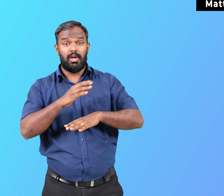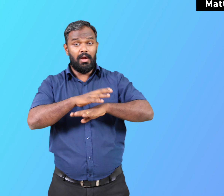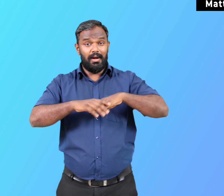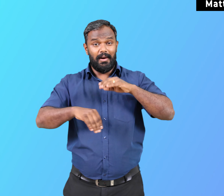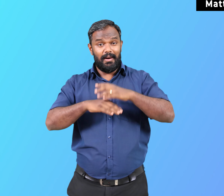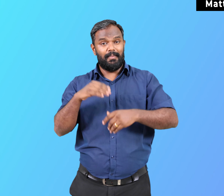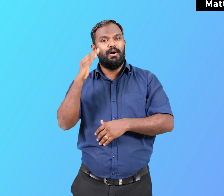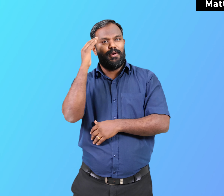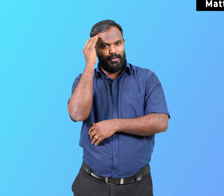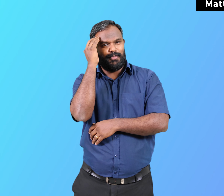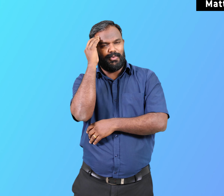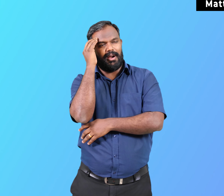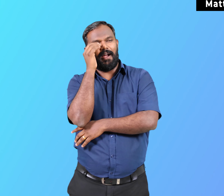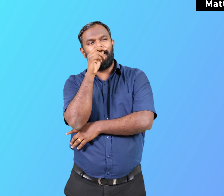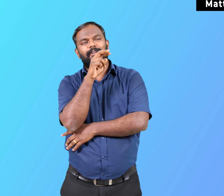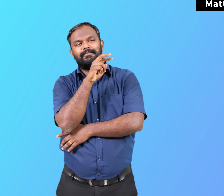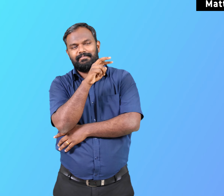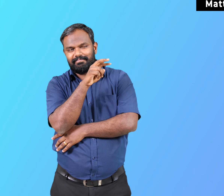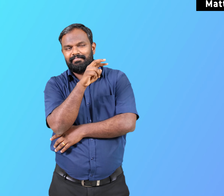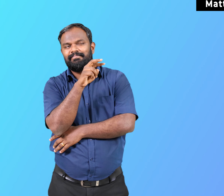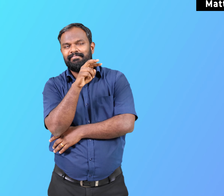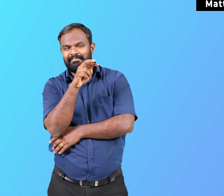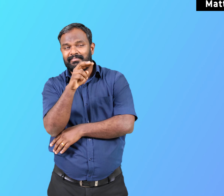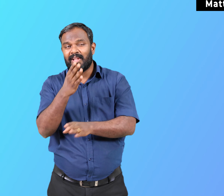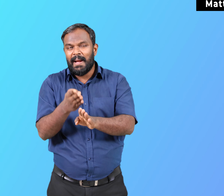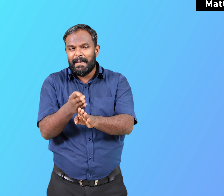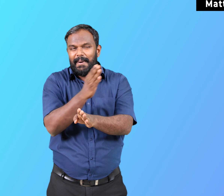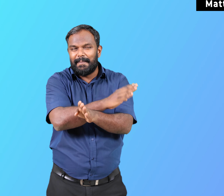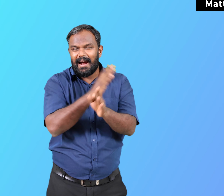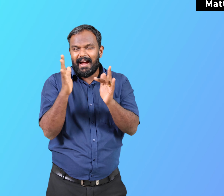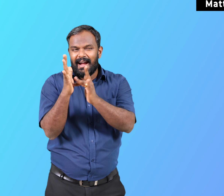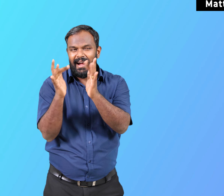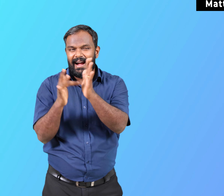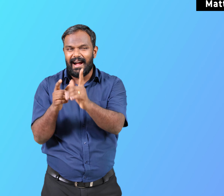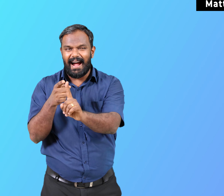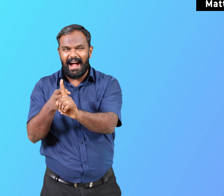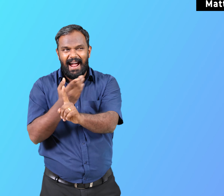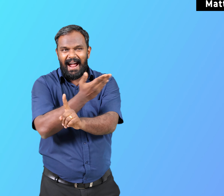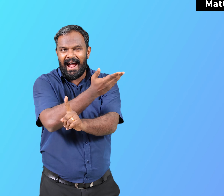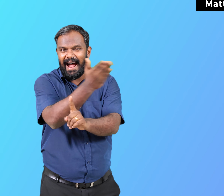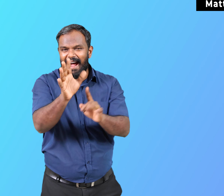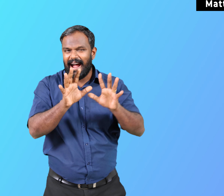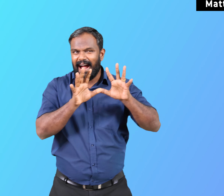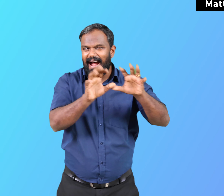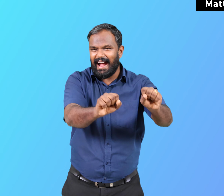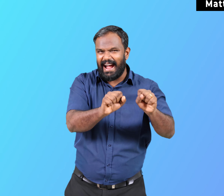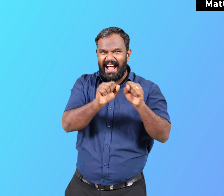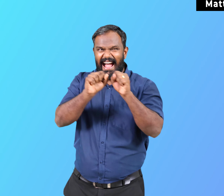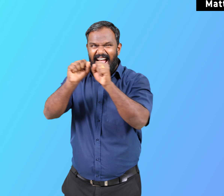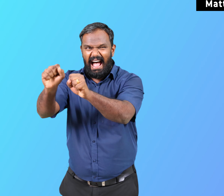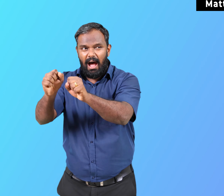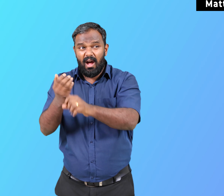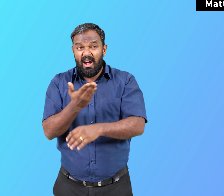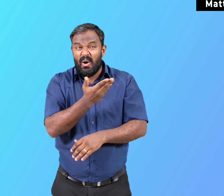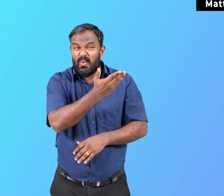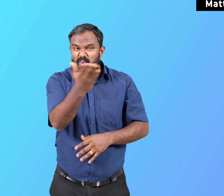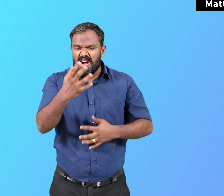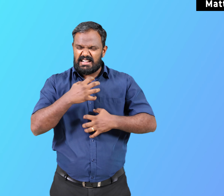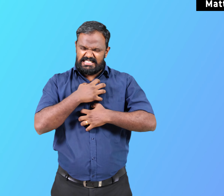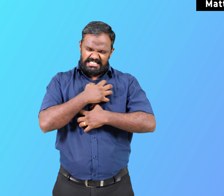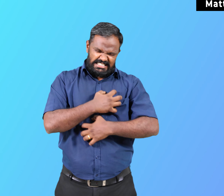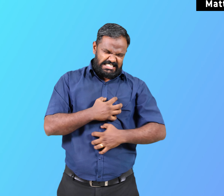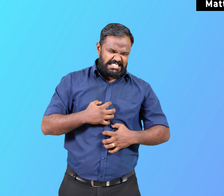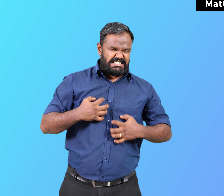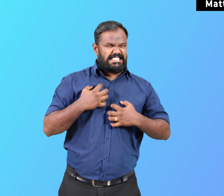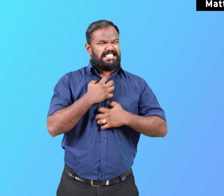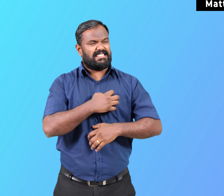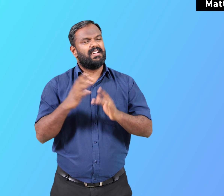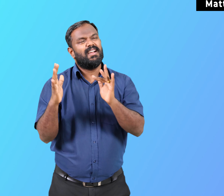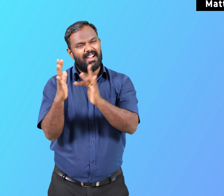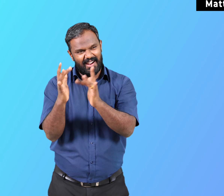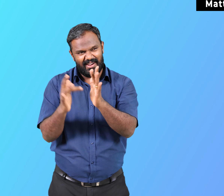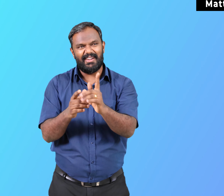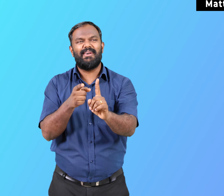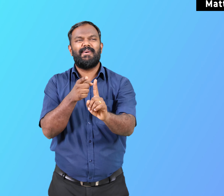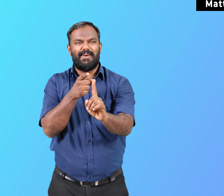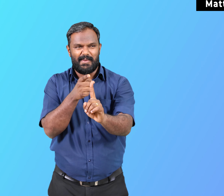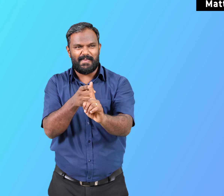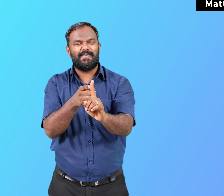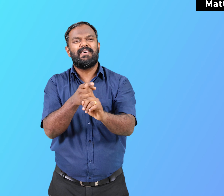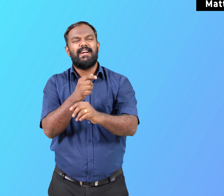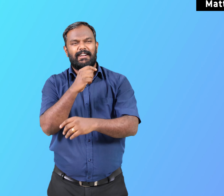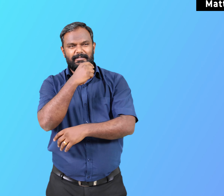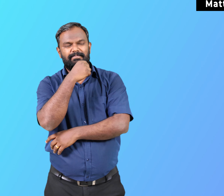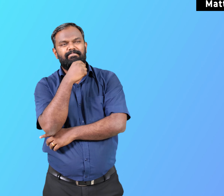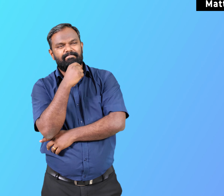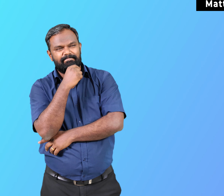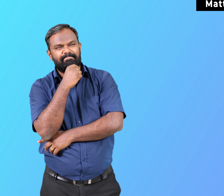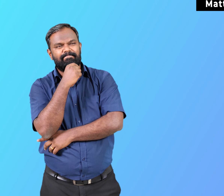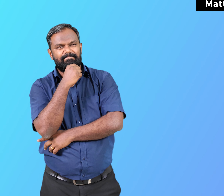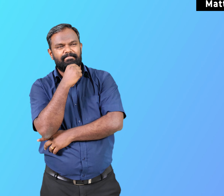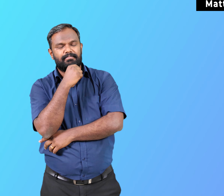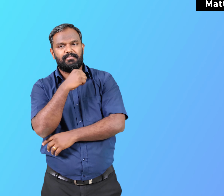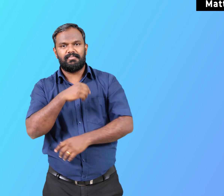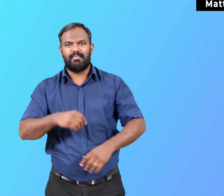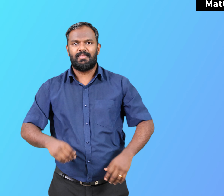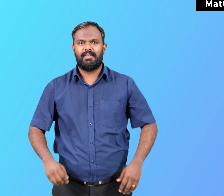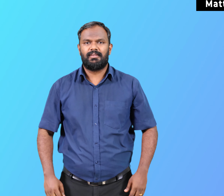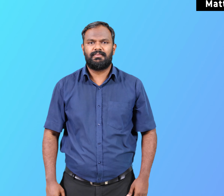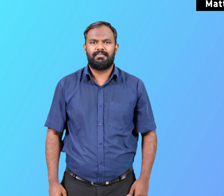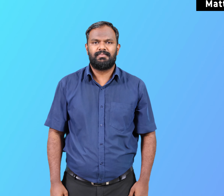Pilate knew that they had handed Jesus over to him because they were jealous of him.